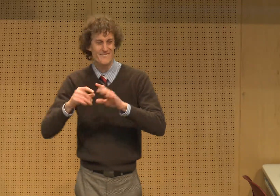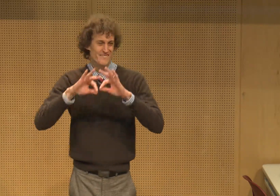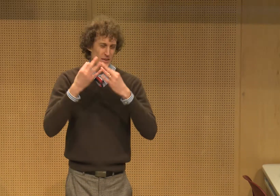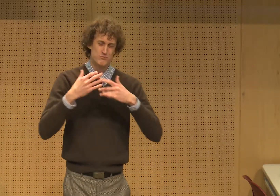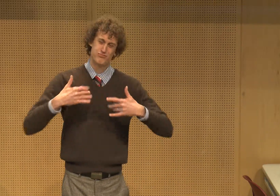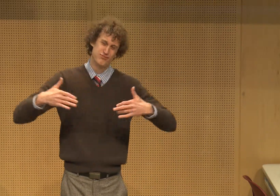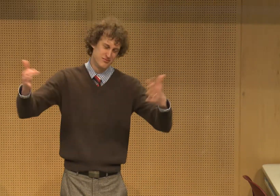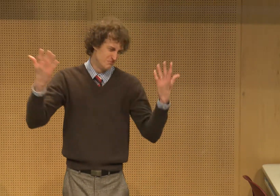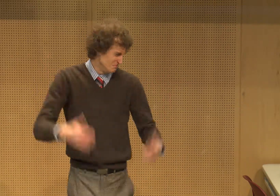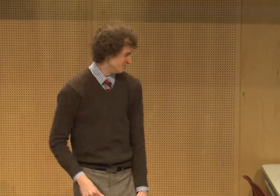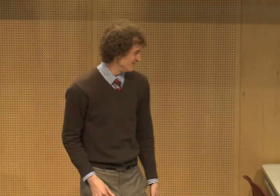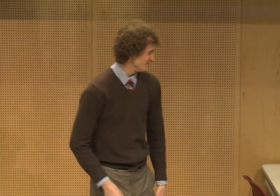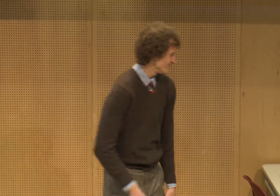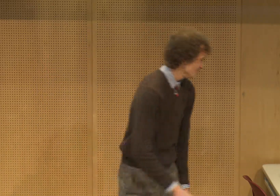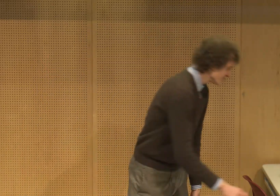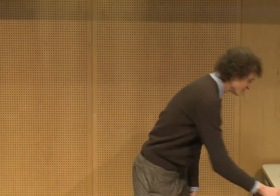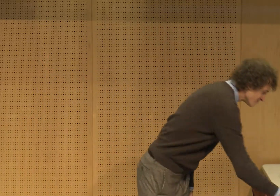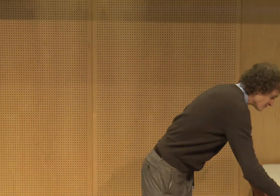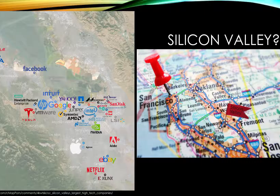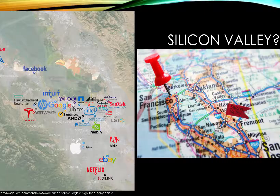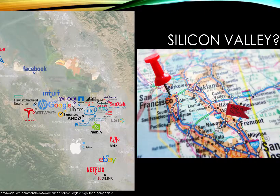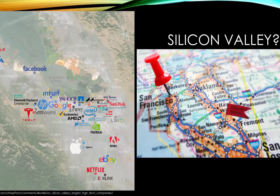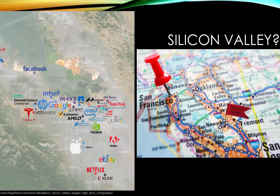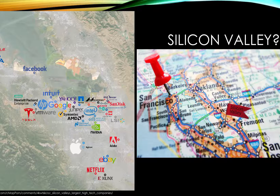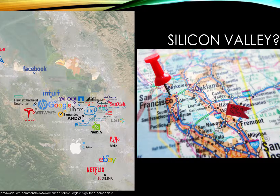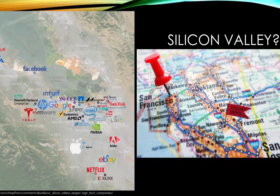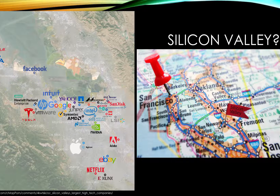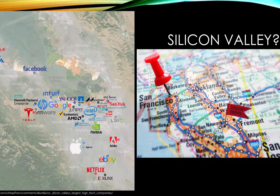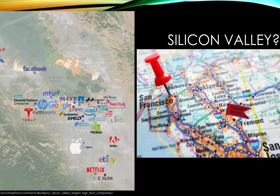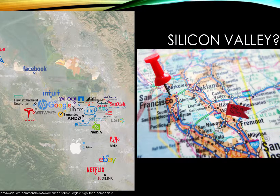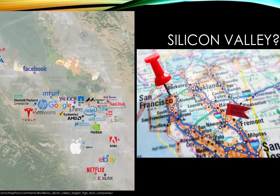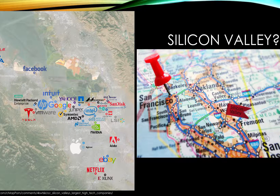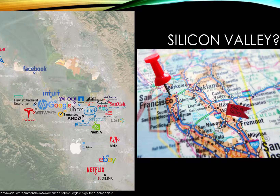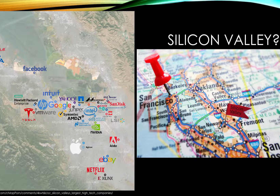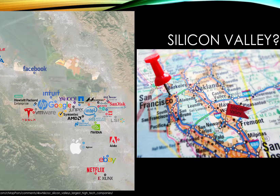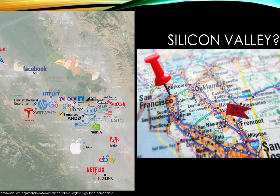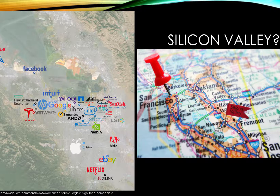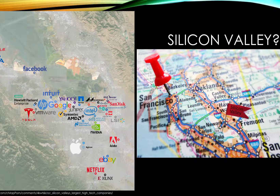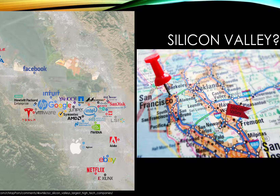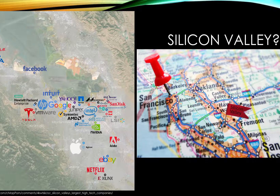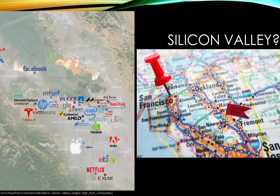And he had friends and family in San Francisco area where he was from.